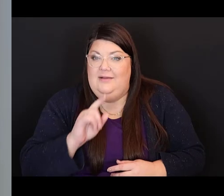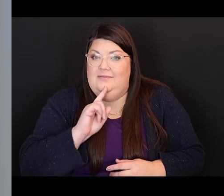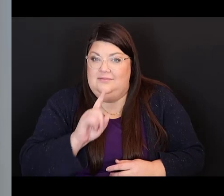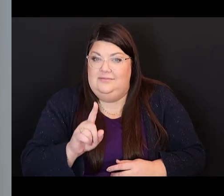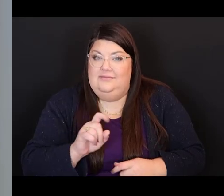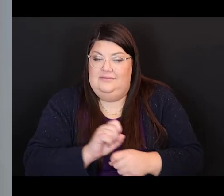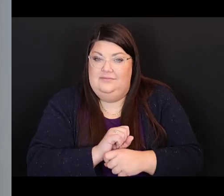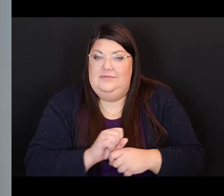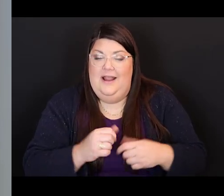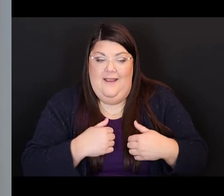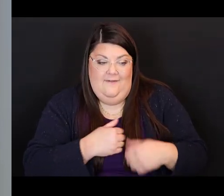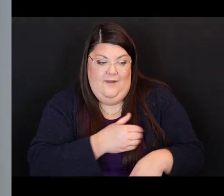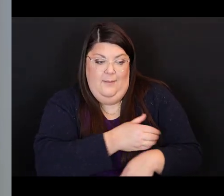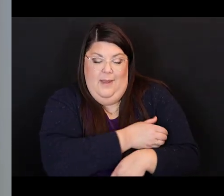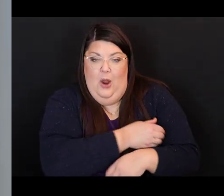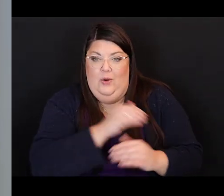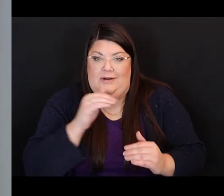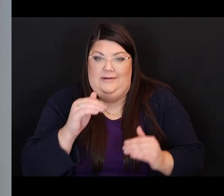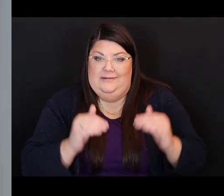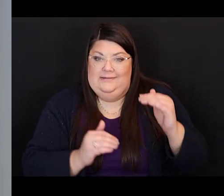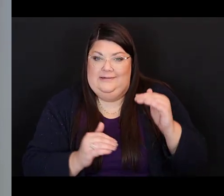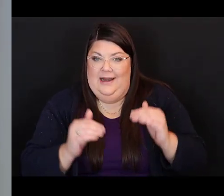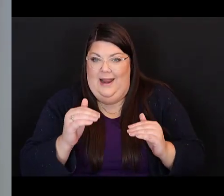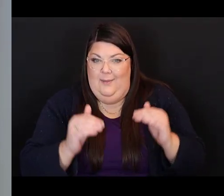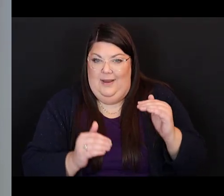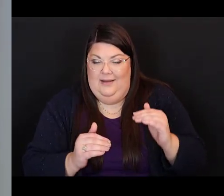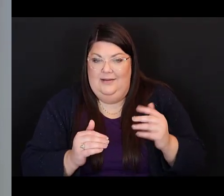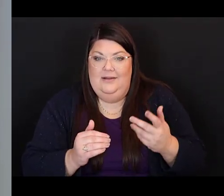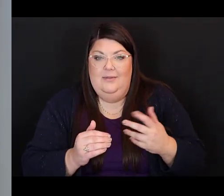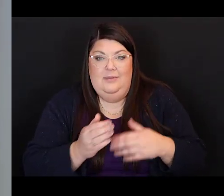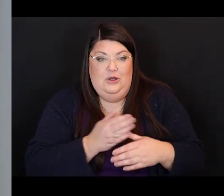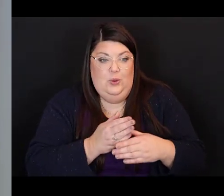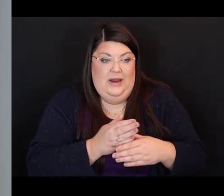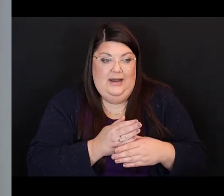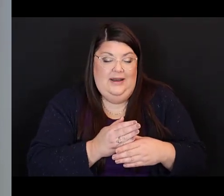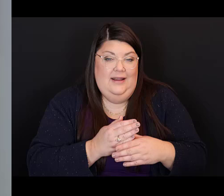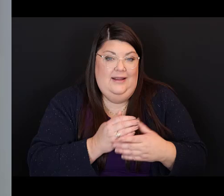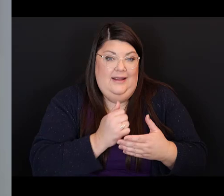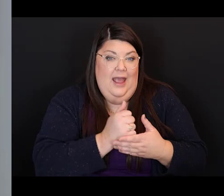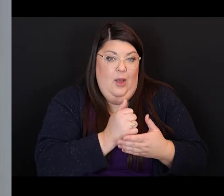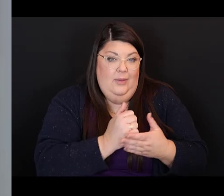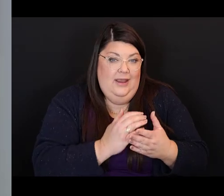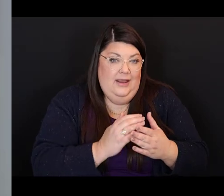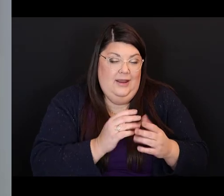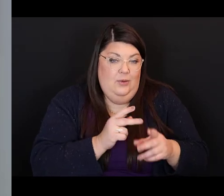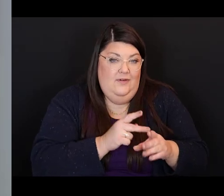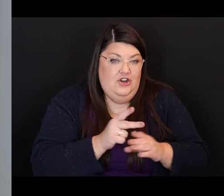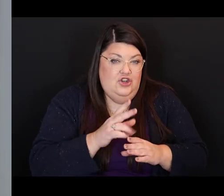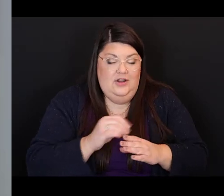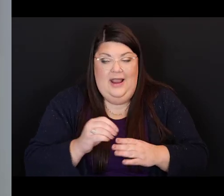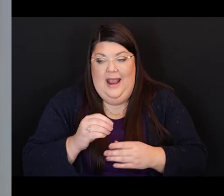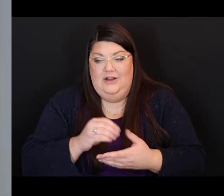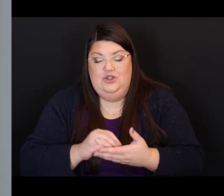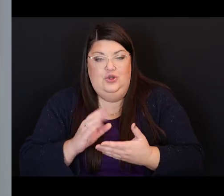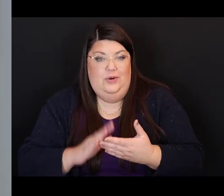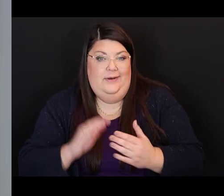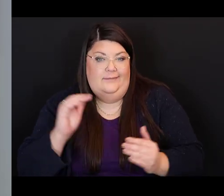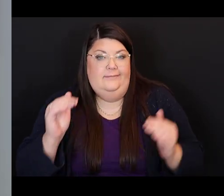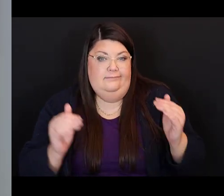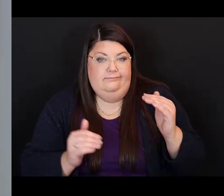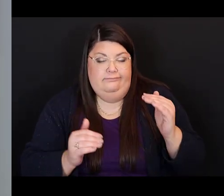that there's power dynamic differentials between a helping professional and a student. And if we